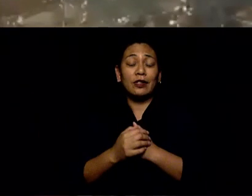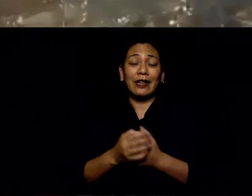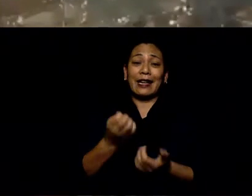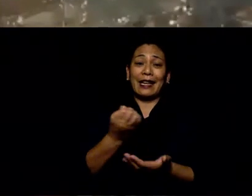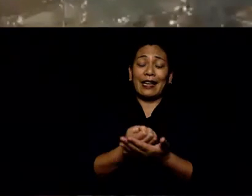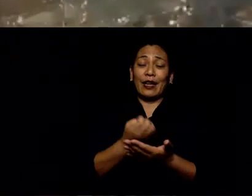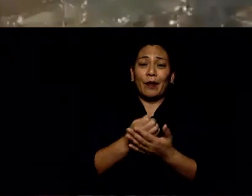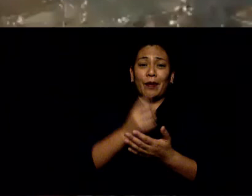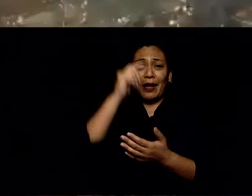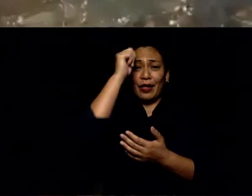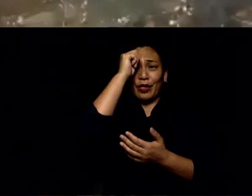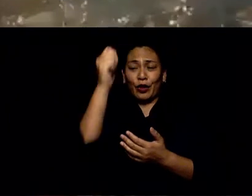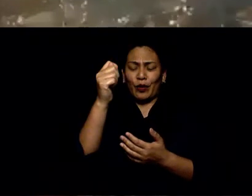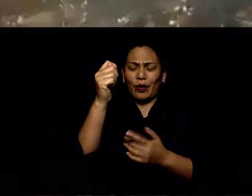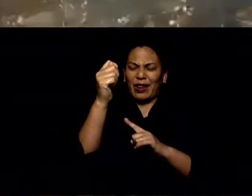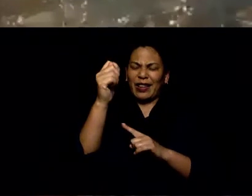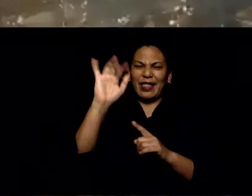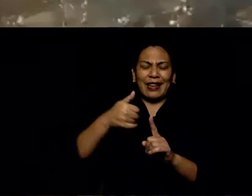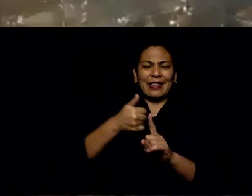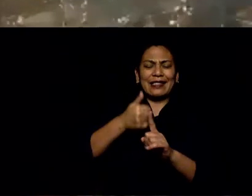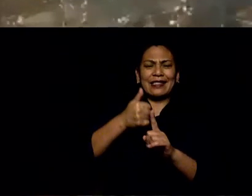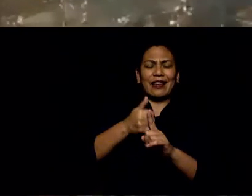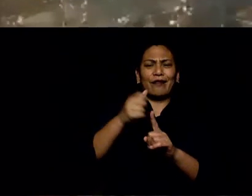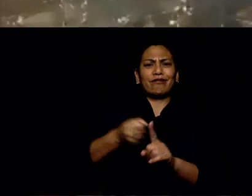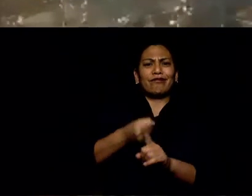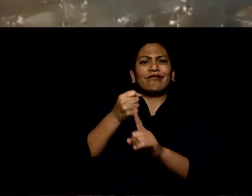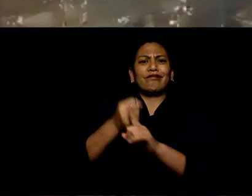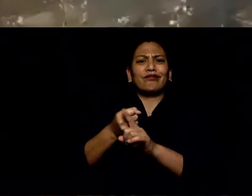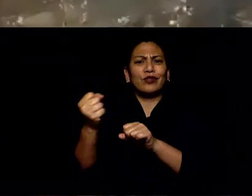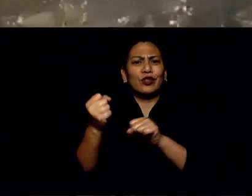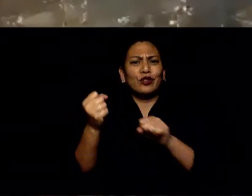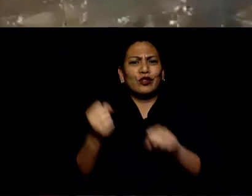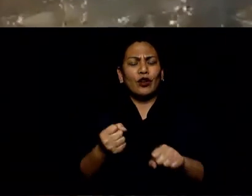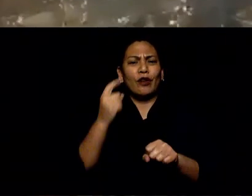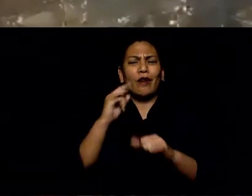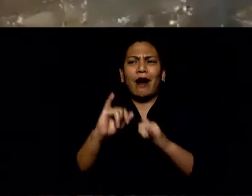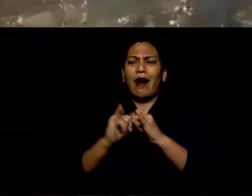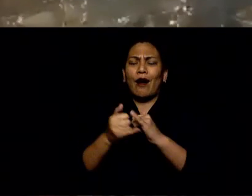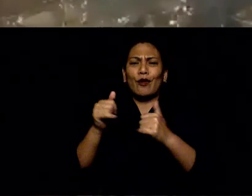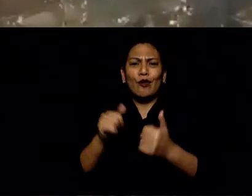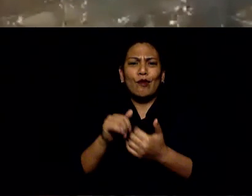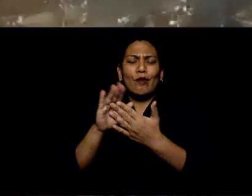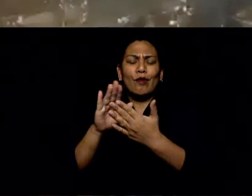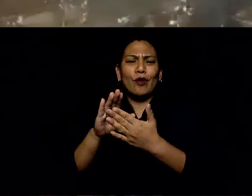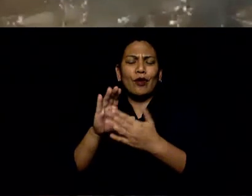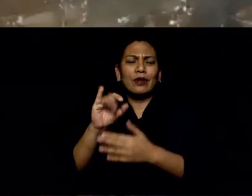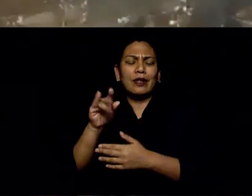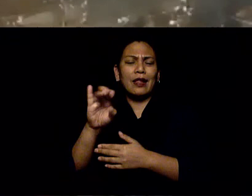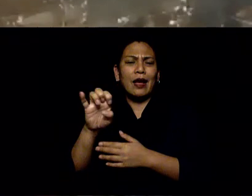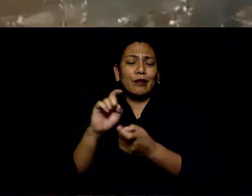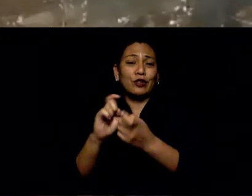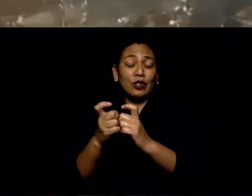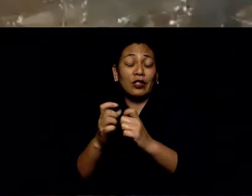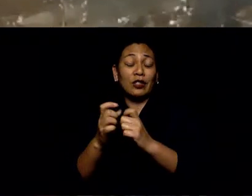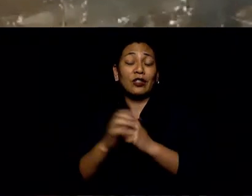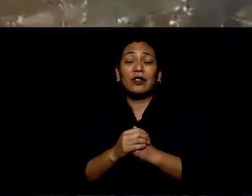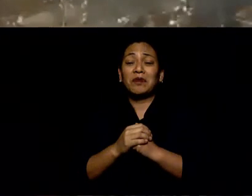very large impact on our ability to address climate change and on the kind of things that drive society.